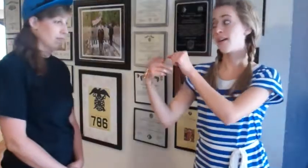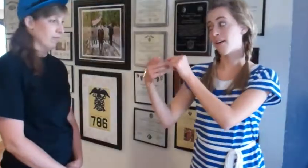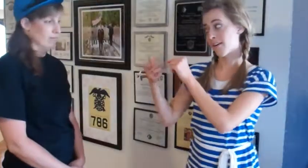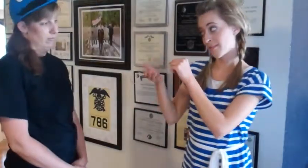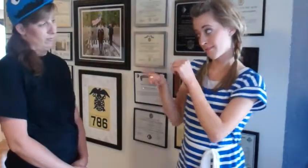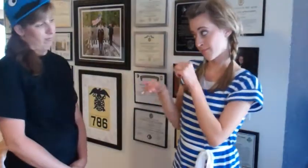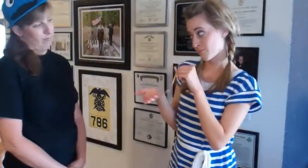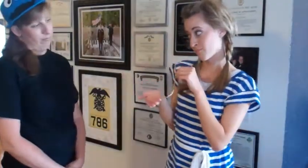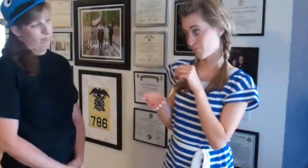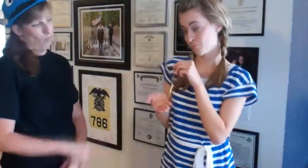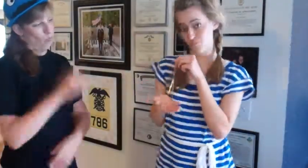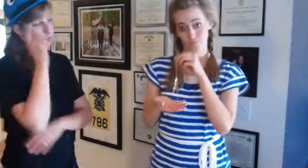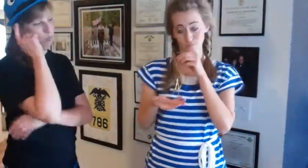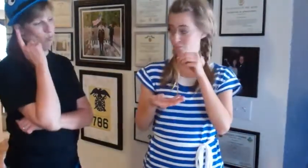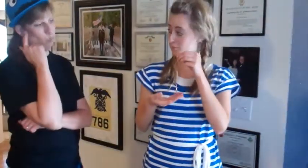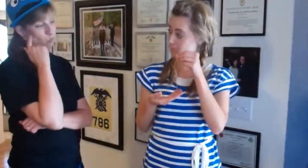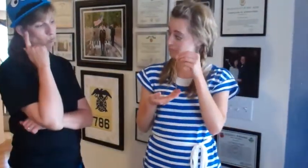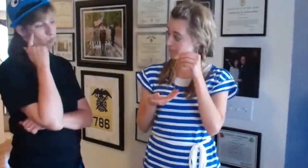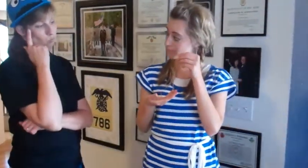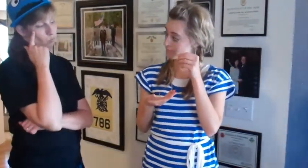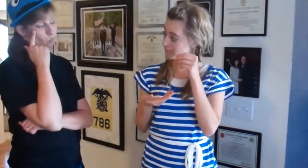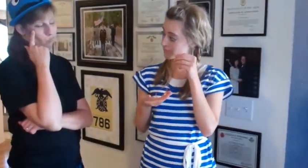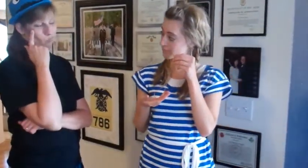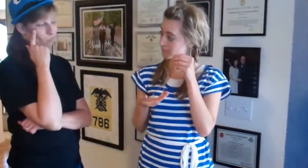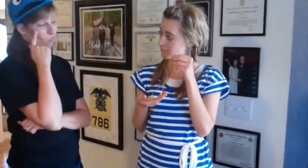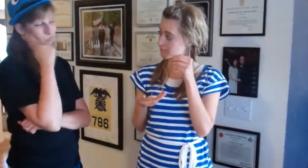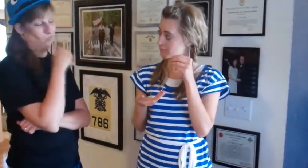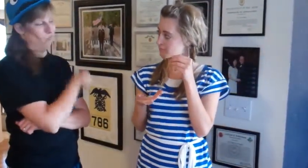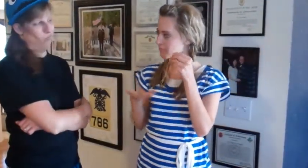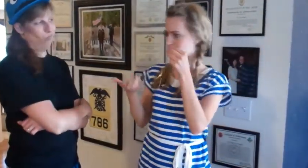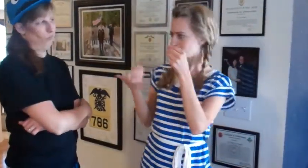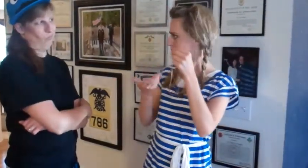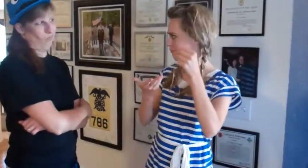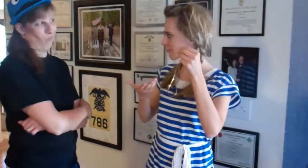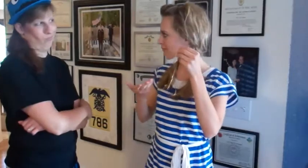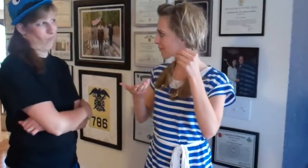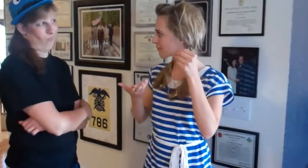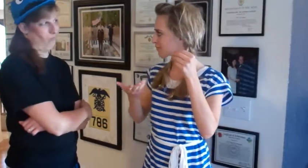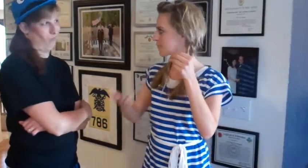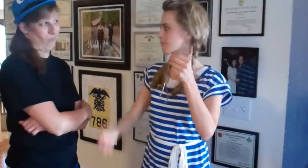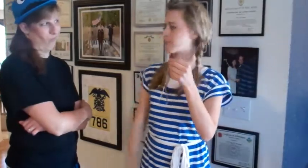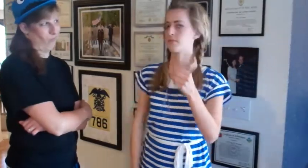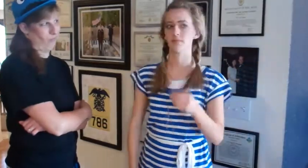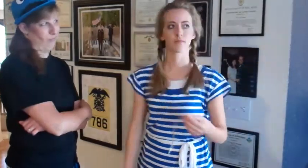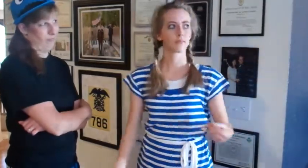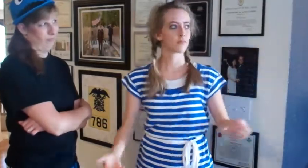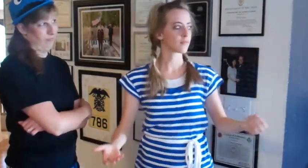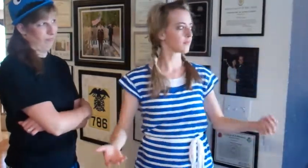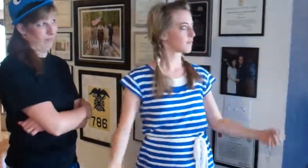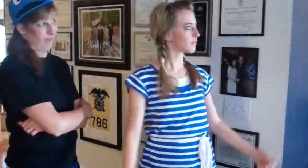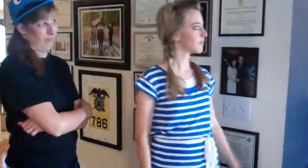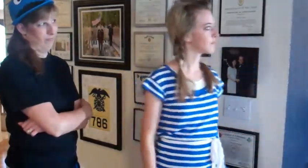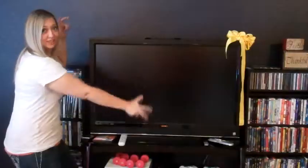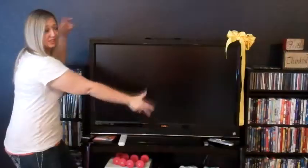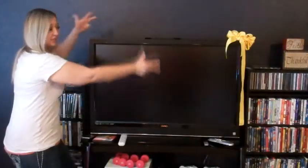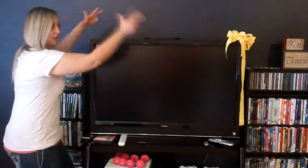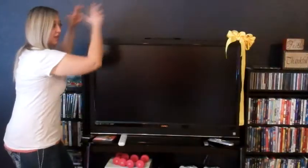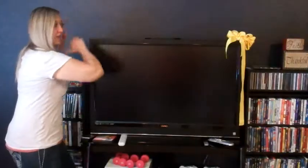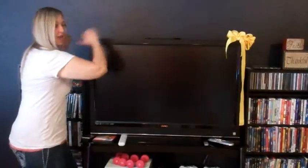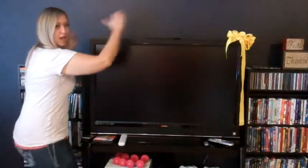You took you time with the bite Me trying to stay polite Me start to really freak out Please someone call the girl scout